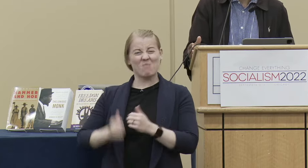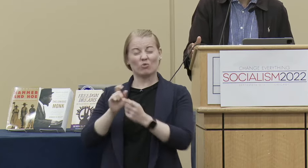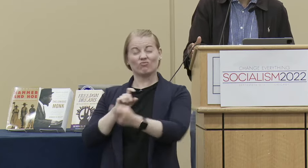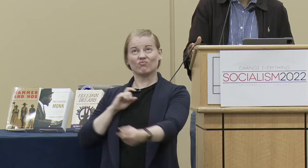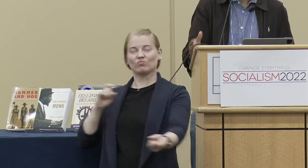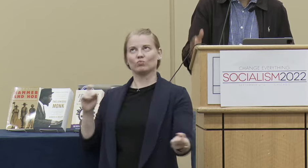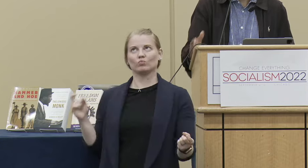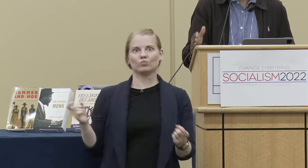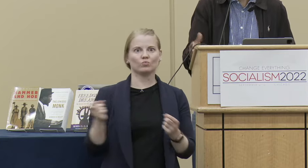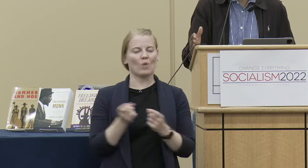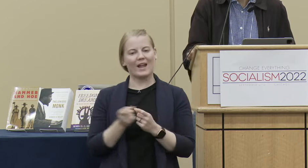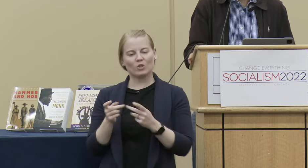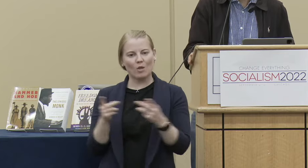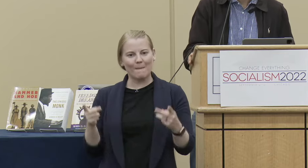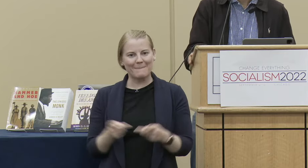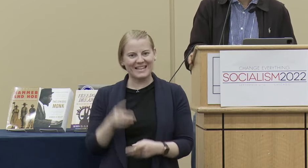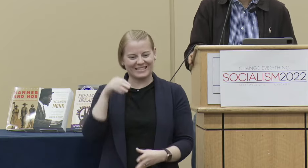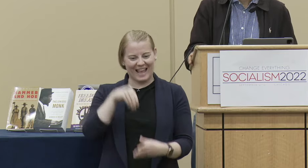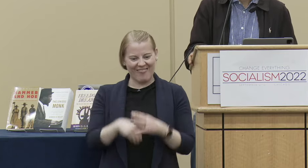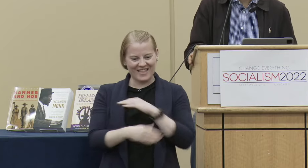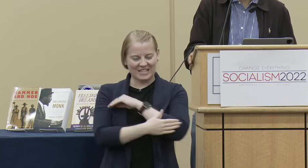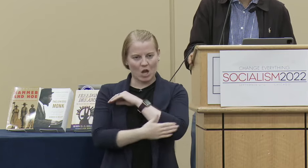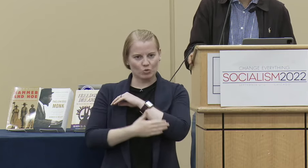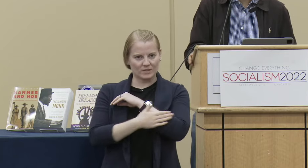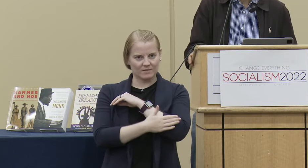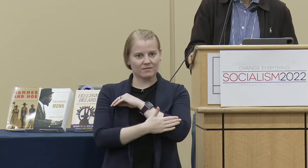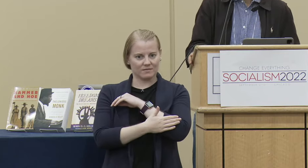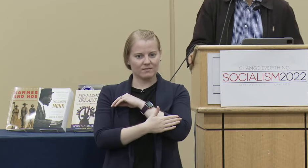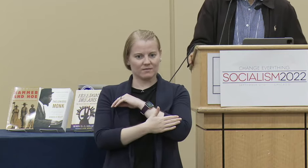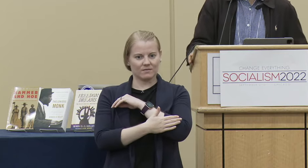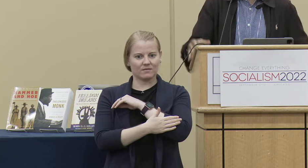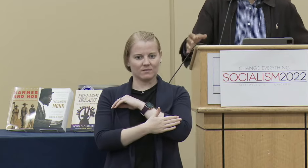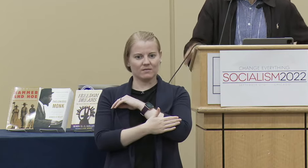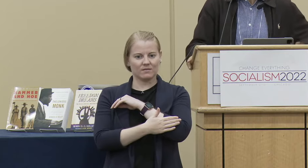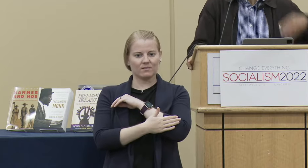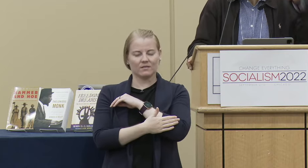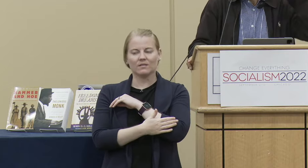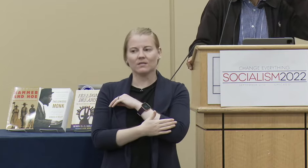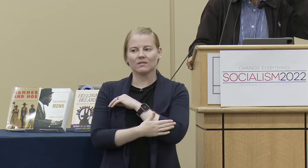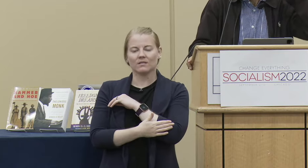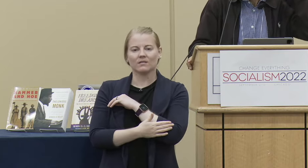that the south is the most radical place